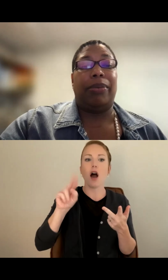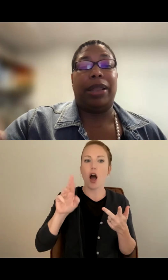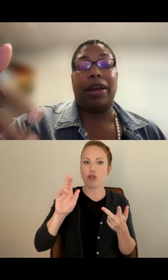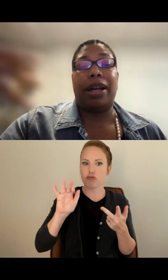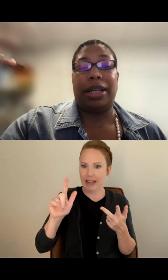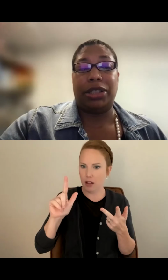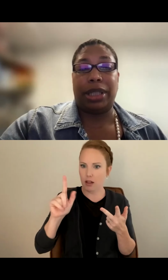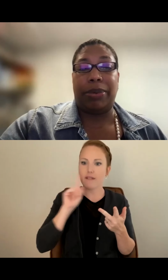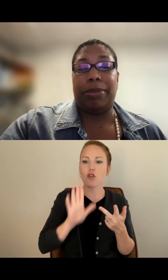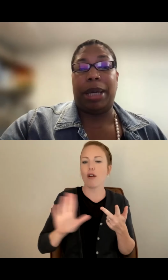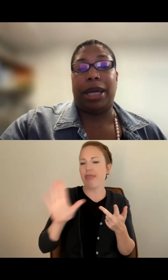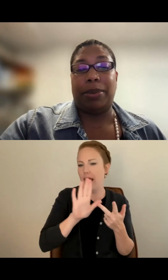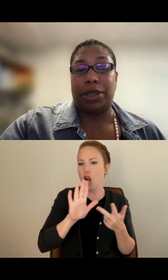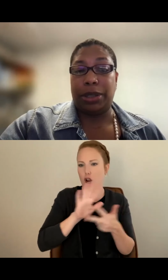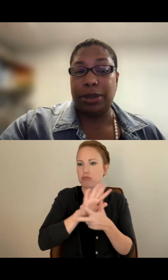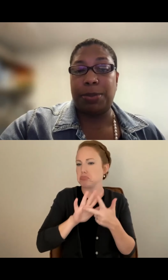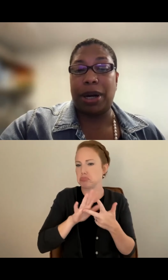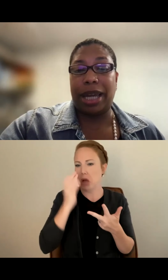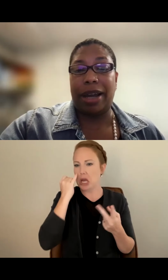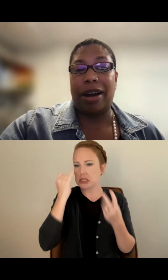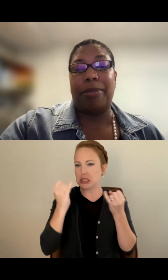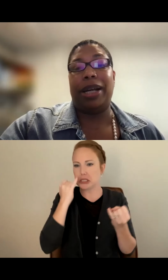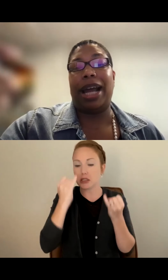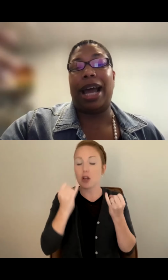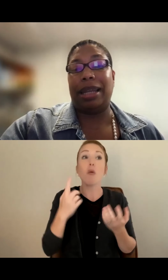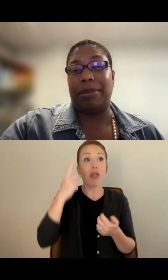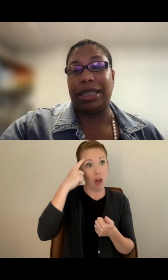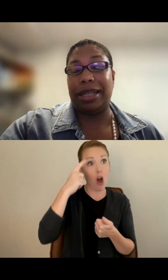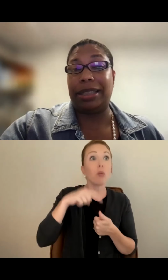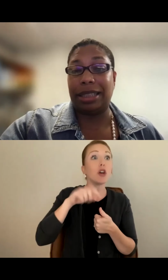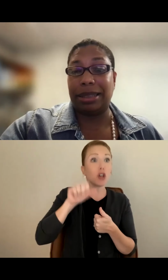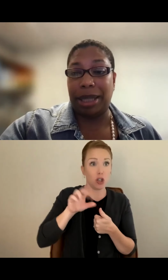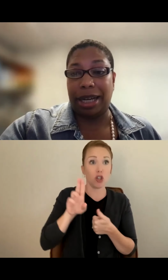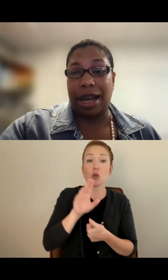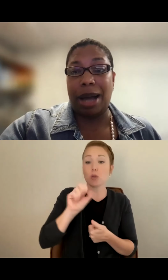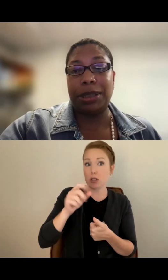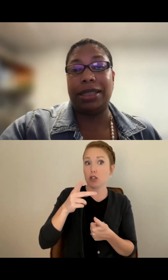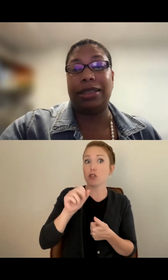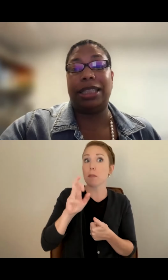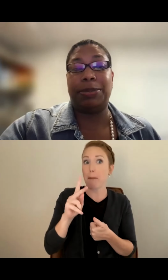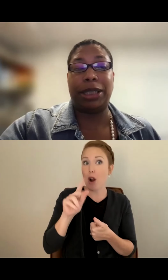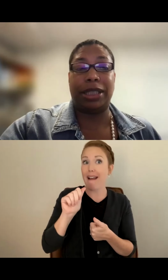We thought initially we may be able to use Spark AR, but it had limited accessibility options, especially